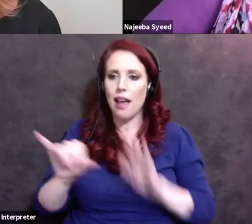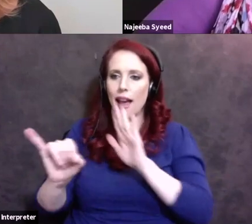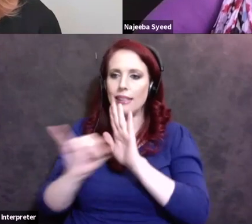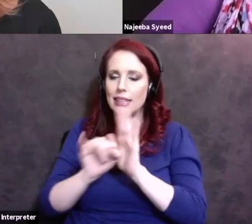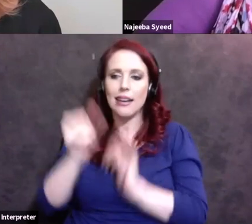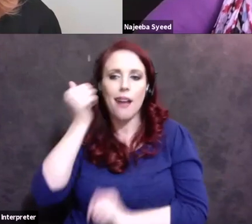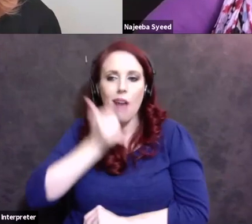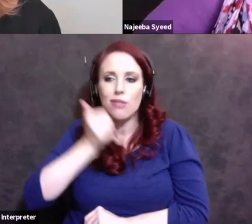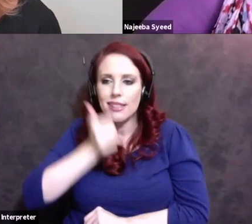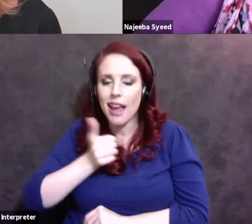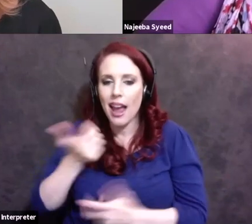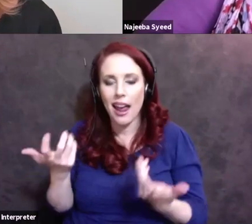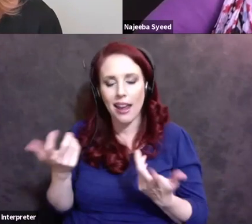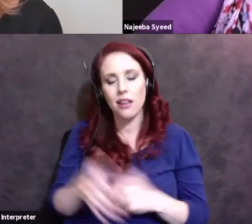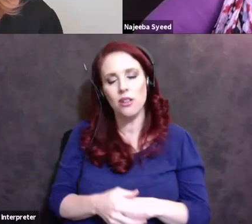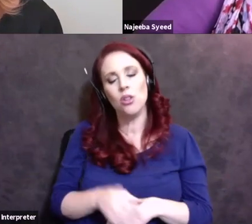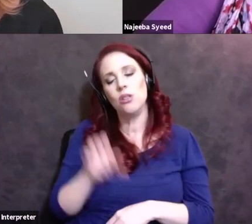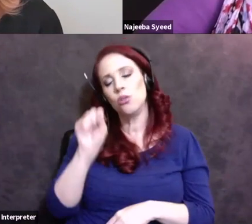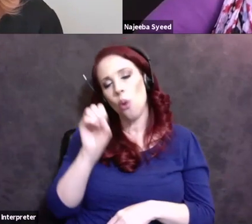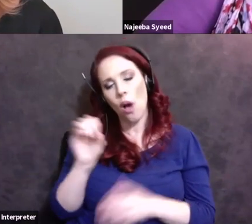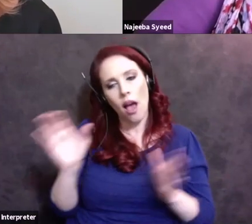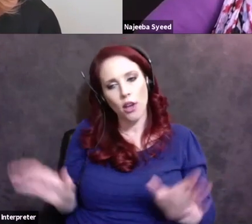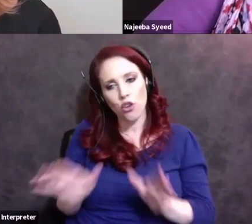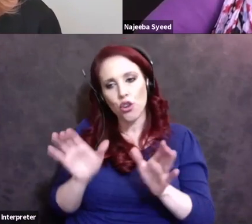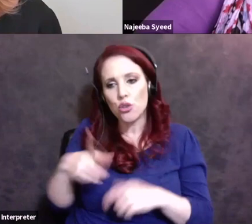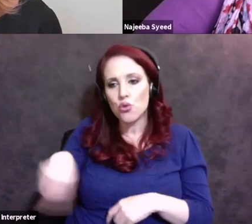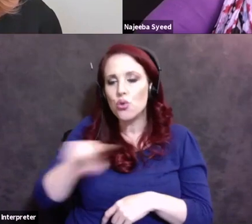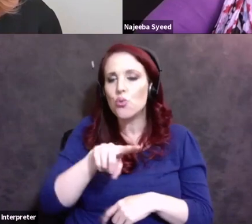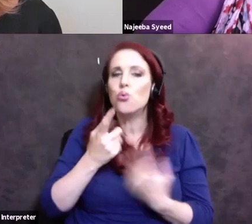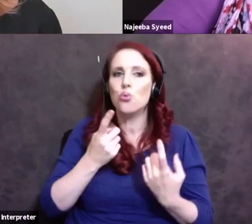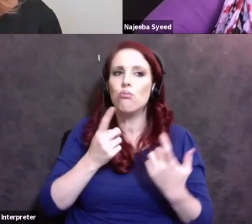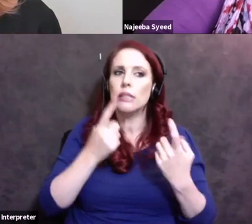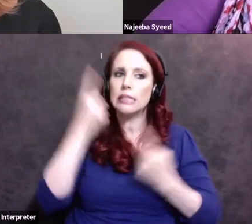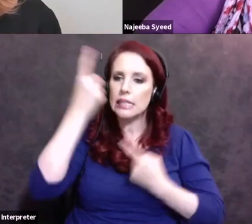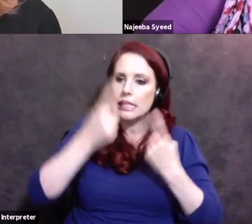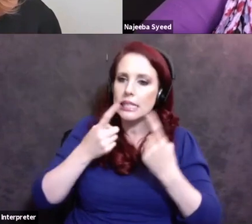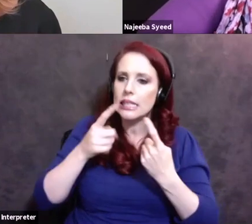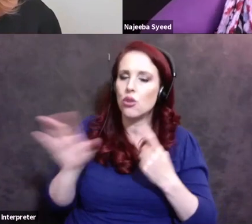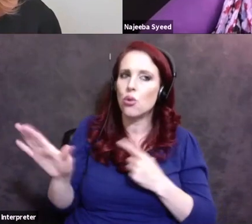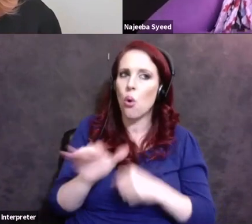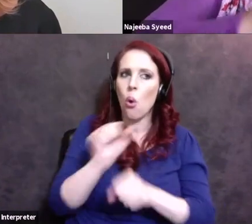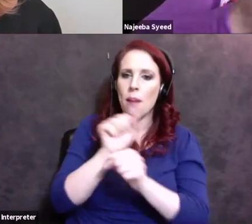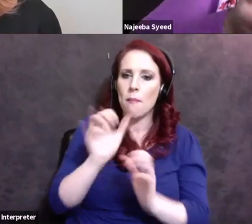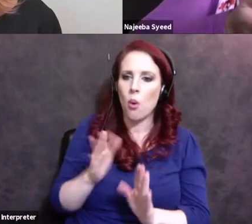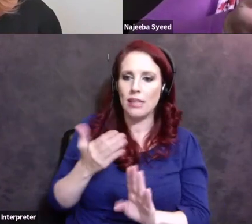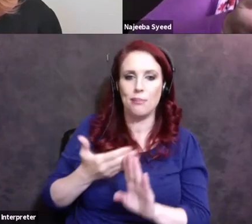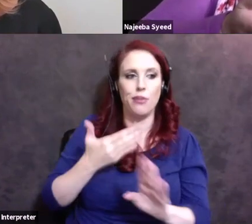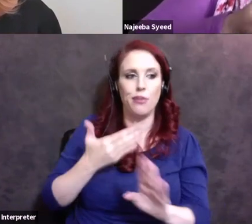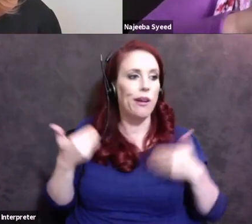I would encourage you to consider the employees you have before you do anything, or before